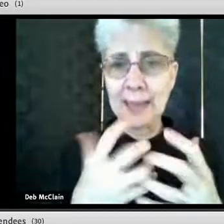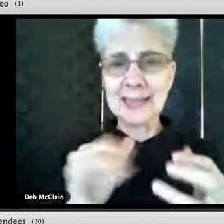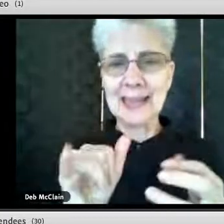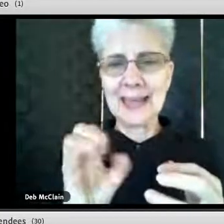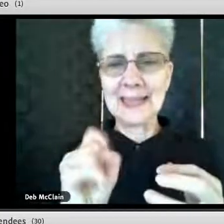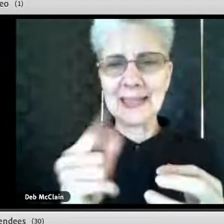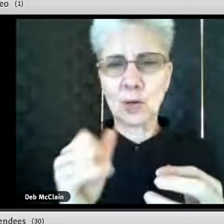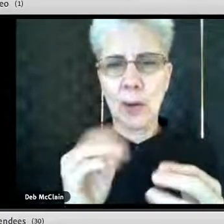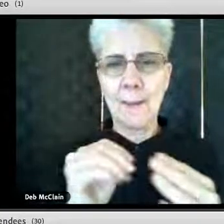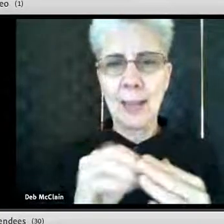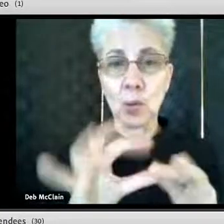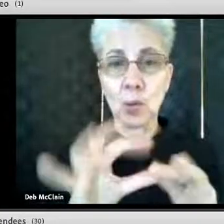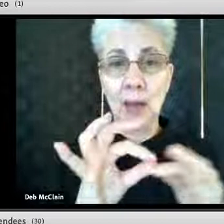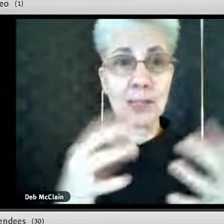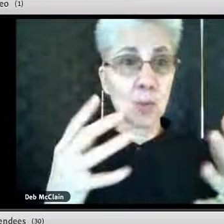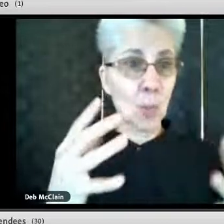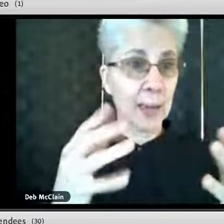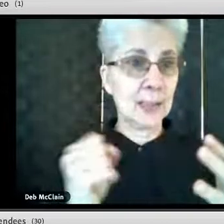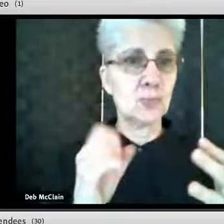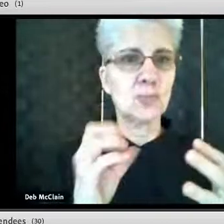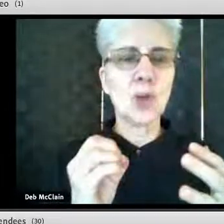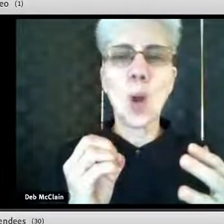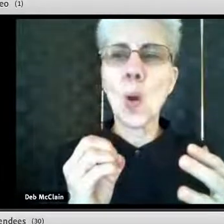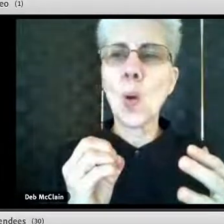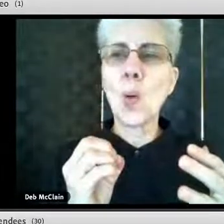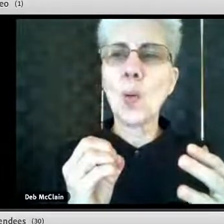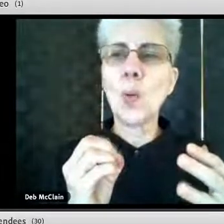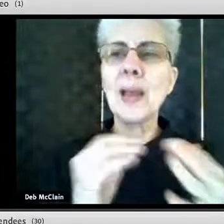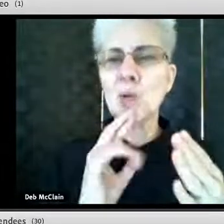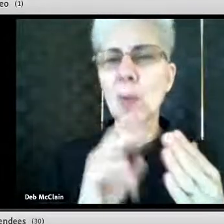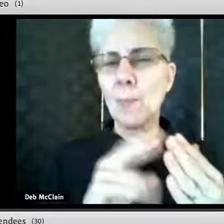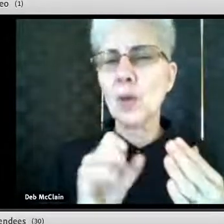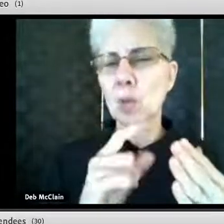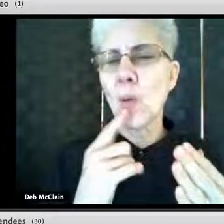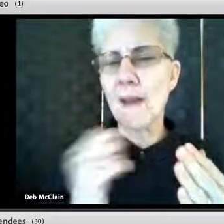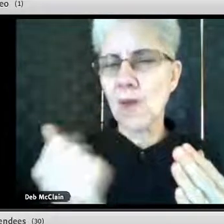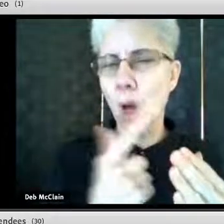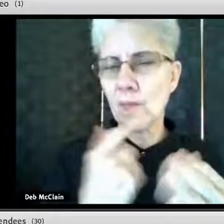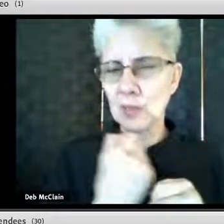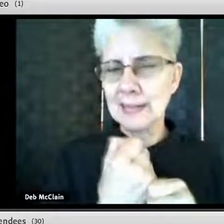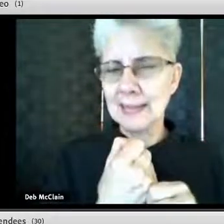Instagram right into your comments and into your report. So you have all of your statistics